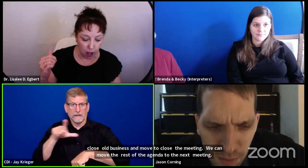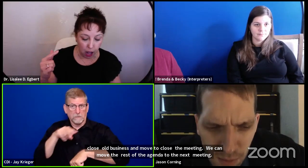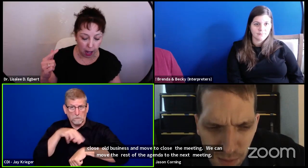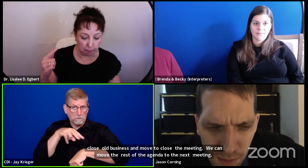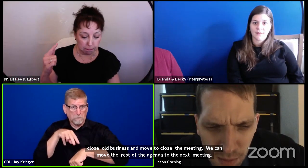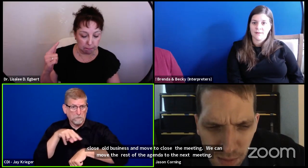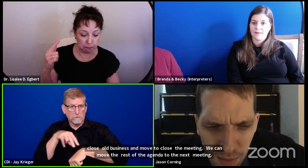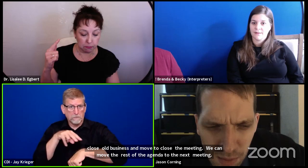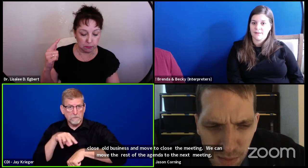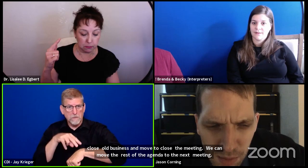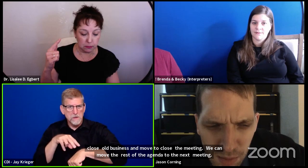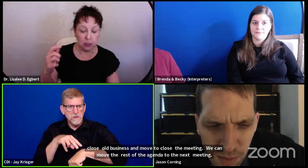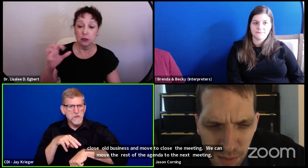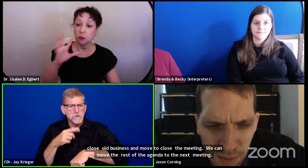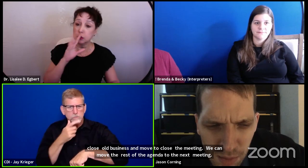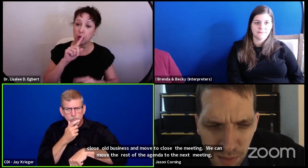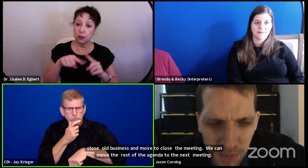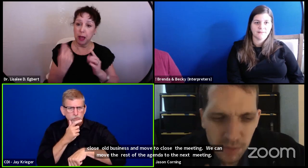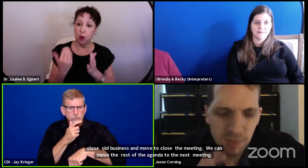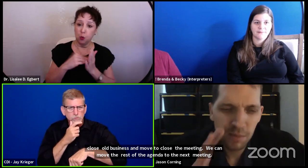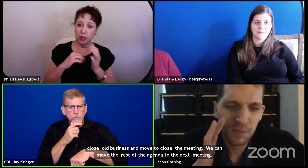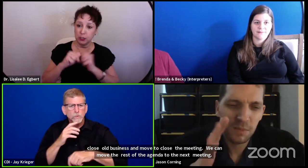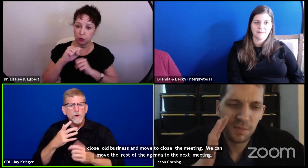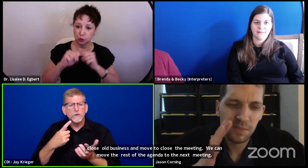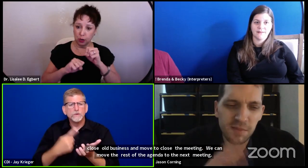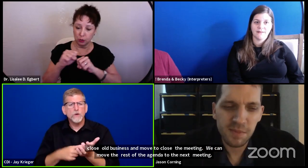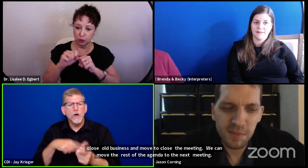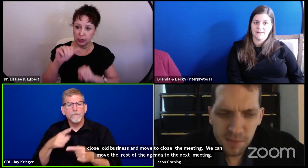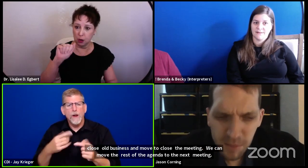Do what you will.